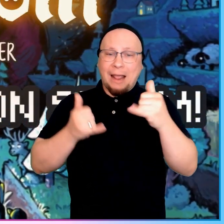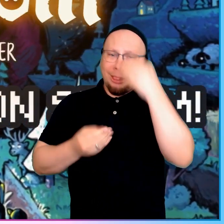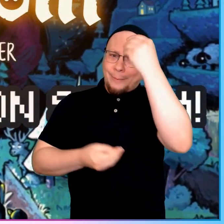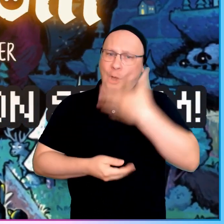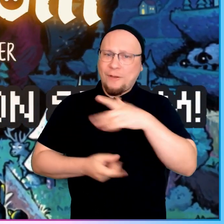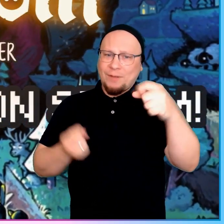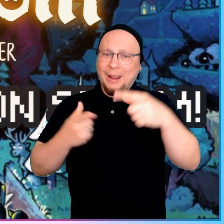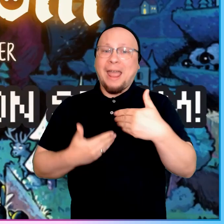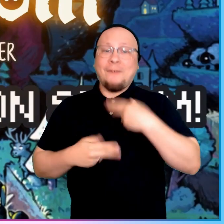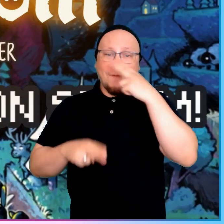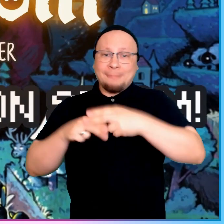Have fun.